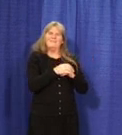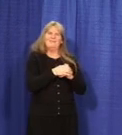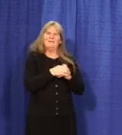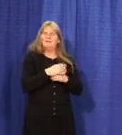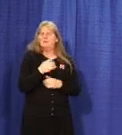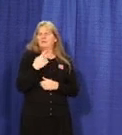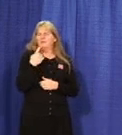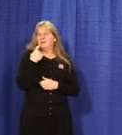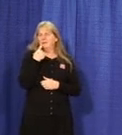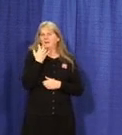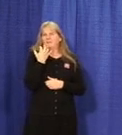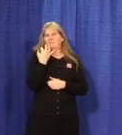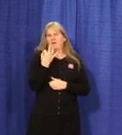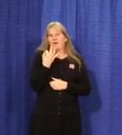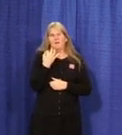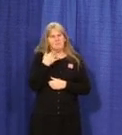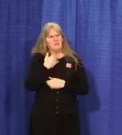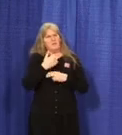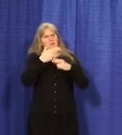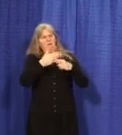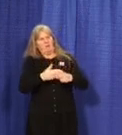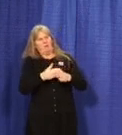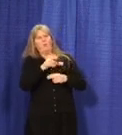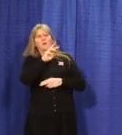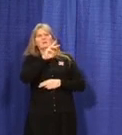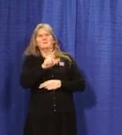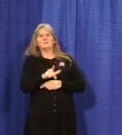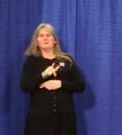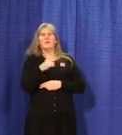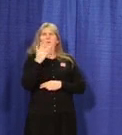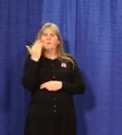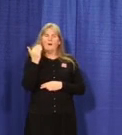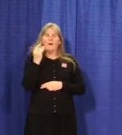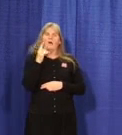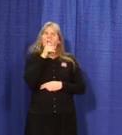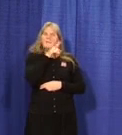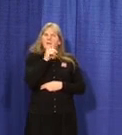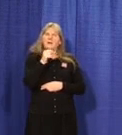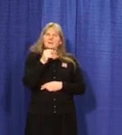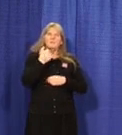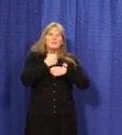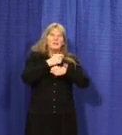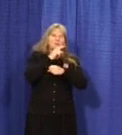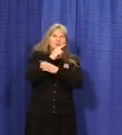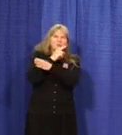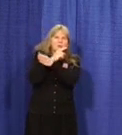named the community because we were calling out these exposure sites and wanted to make sure that anyone residing in Watson